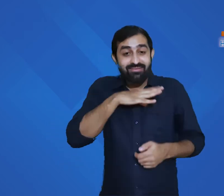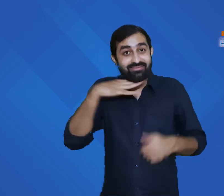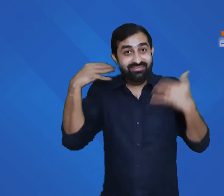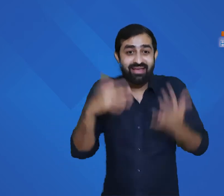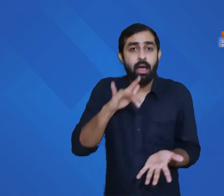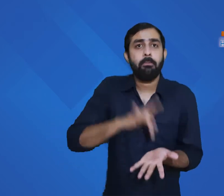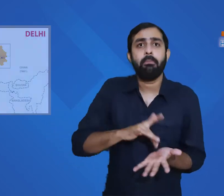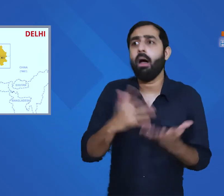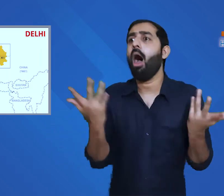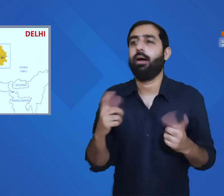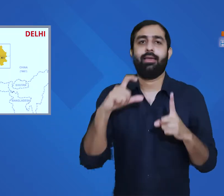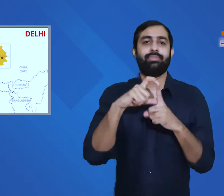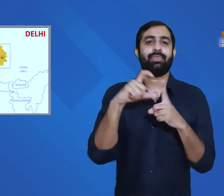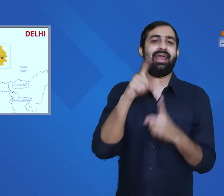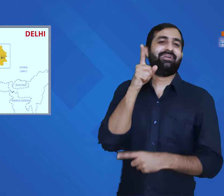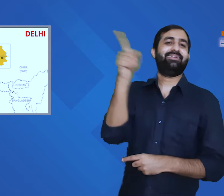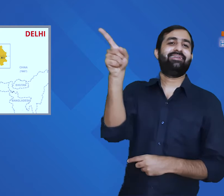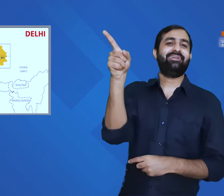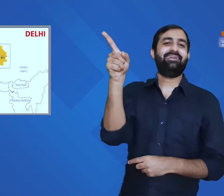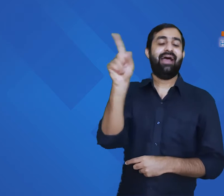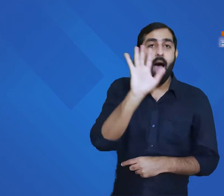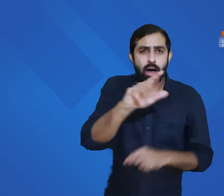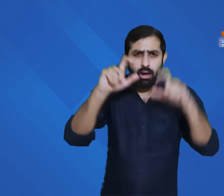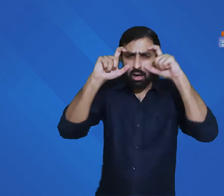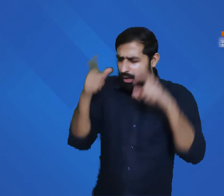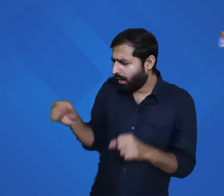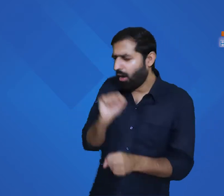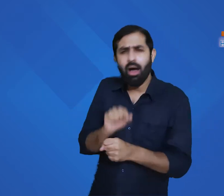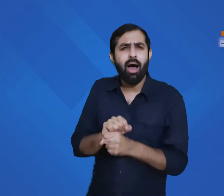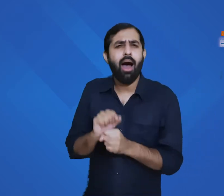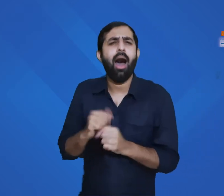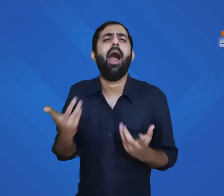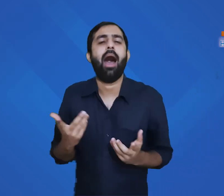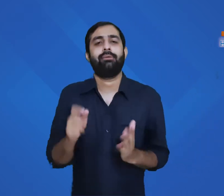Nirmal Verma passed away in Delhi. He was a Hindi writer,